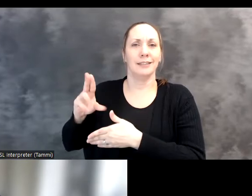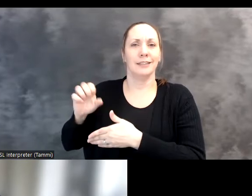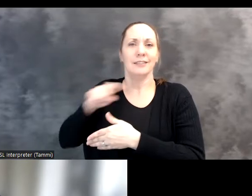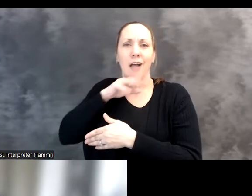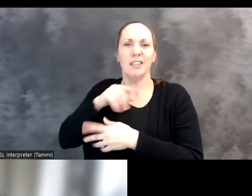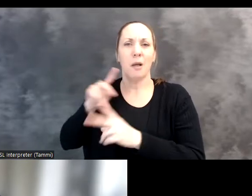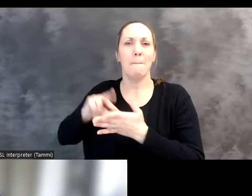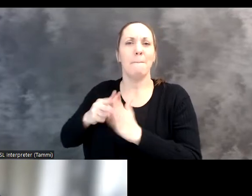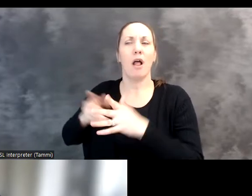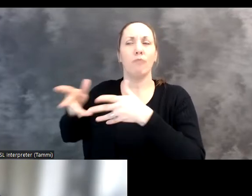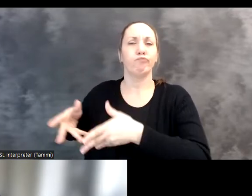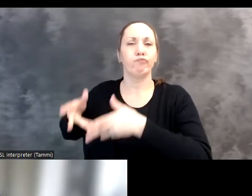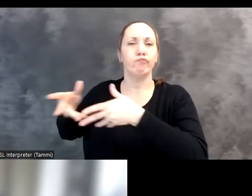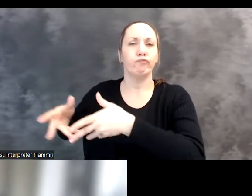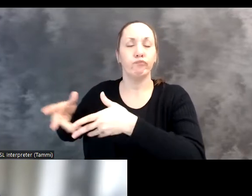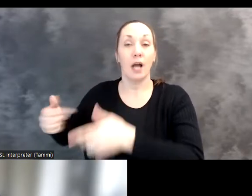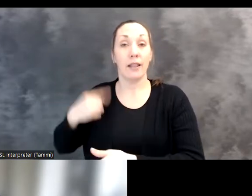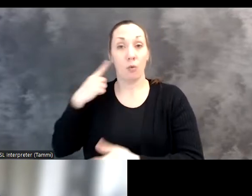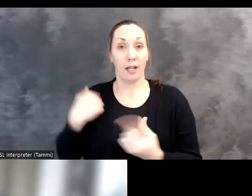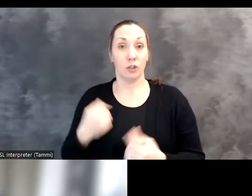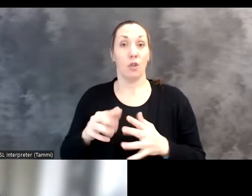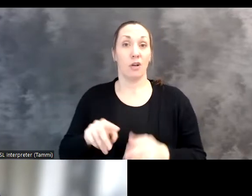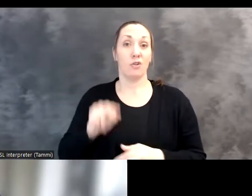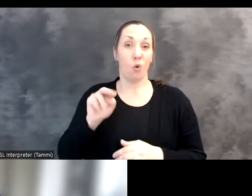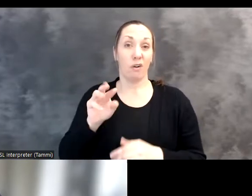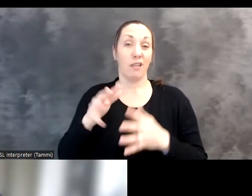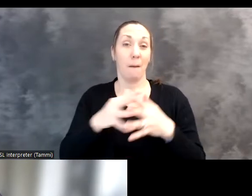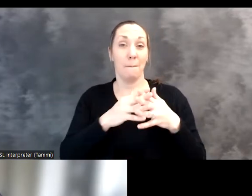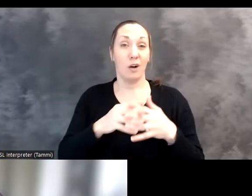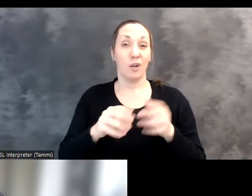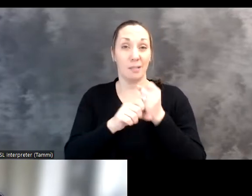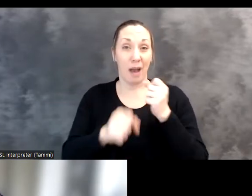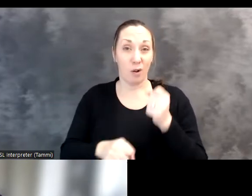better term sit in a corner and collect dust.